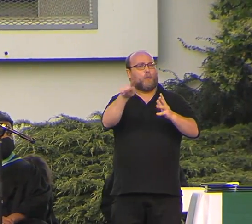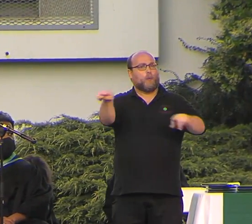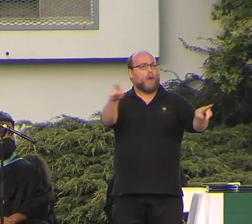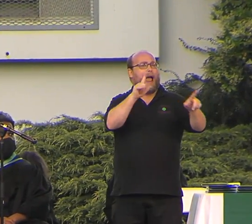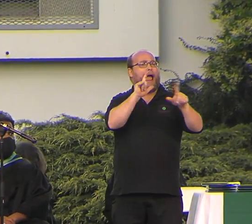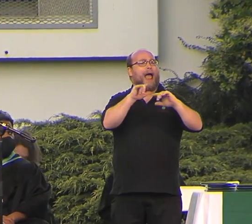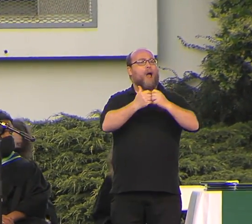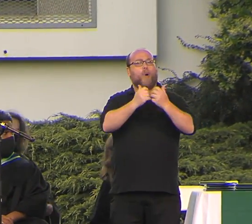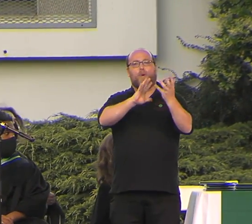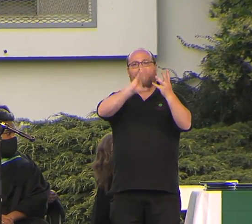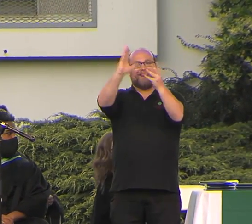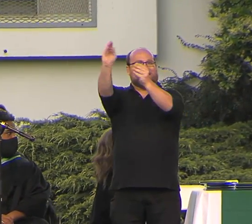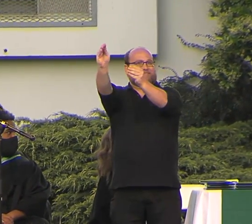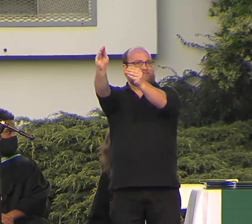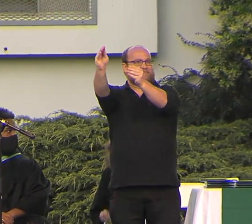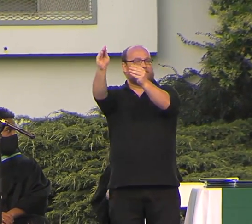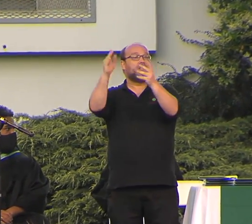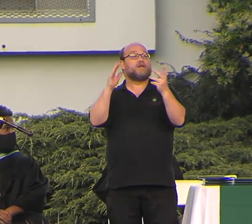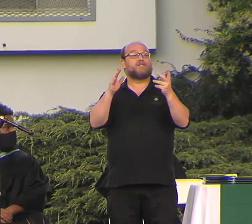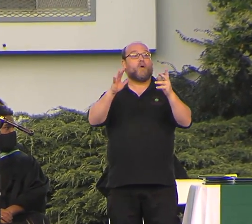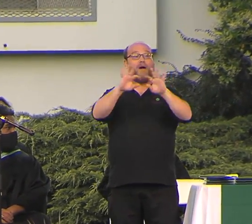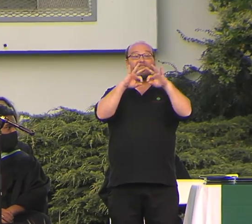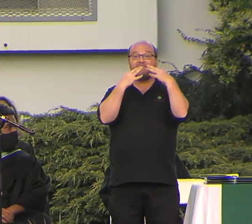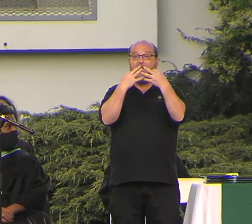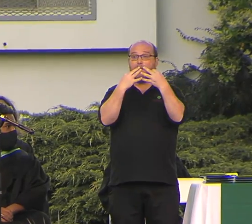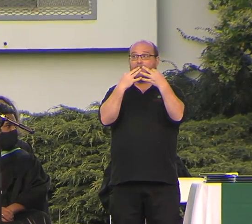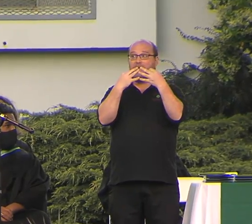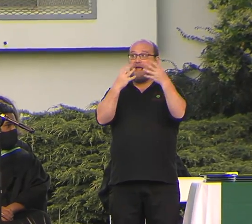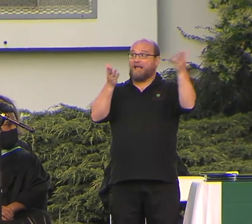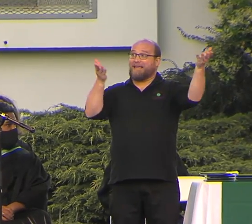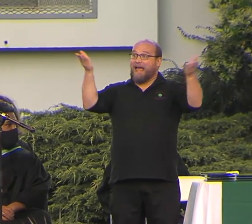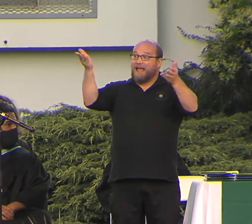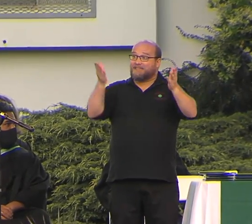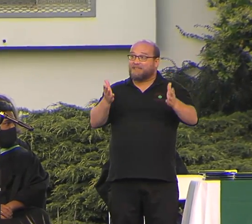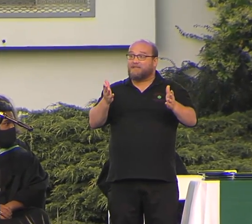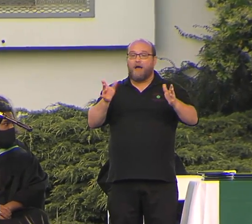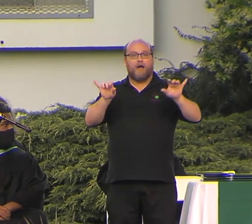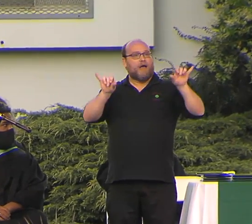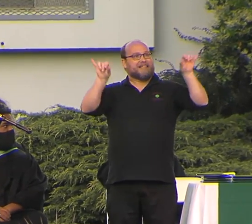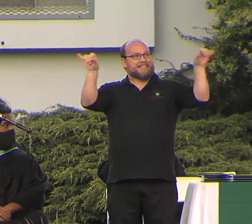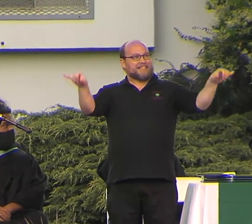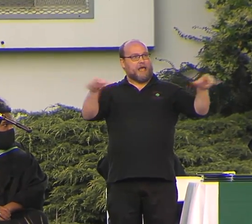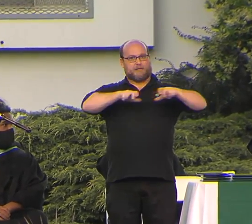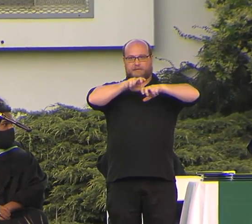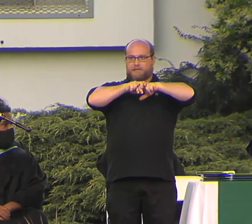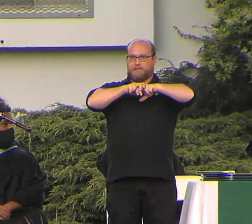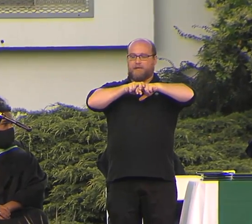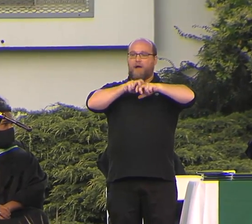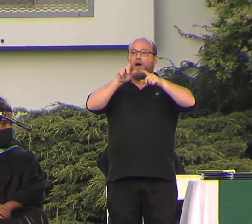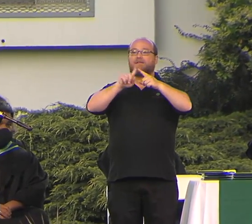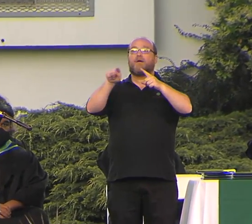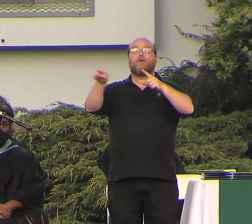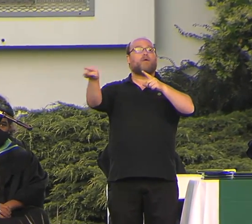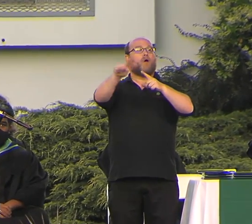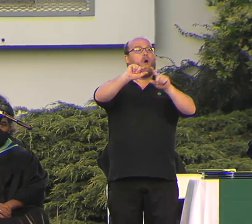Family and guests we ask that you remain in your seats until all of the graduates have been dismissed from their seats.